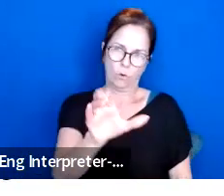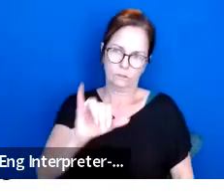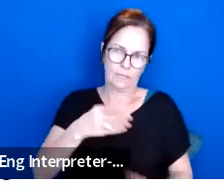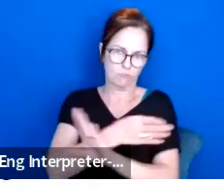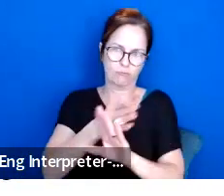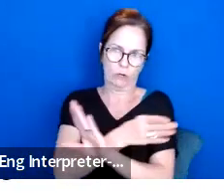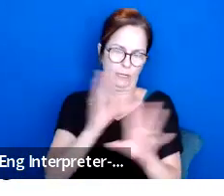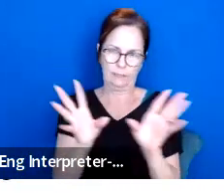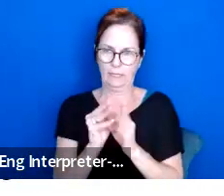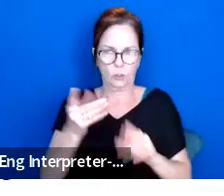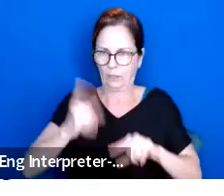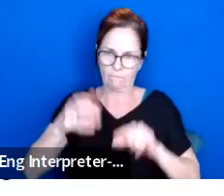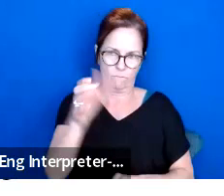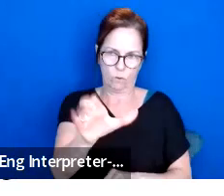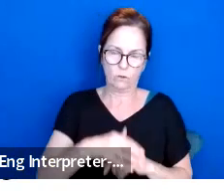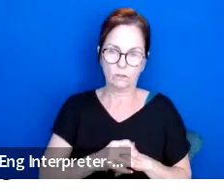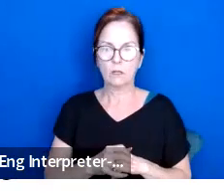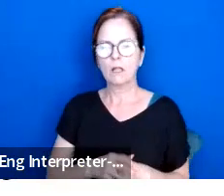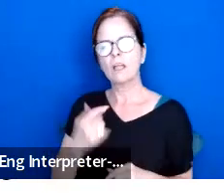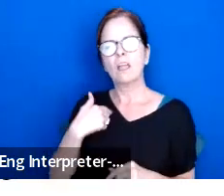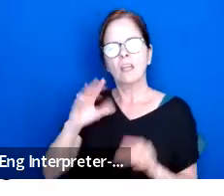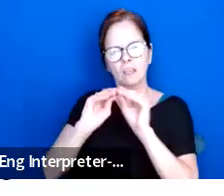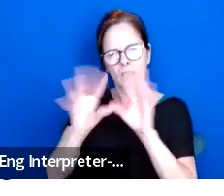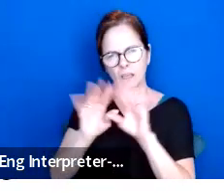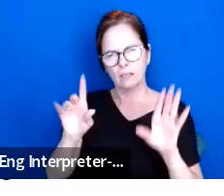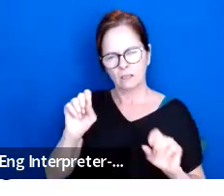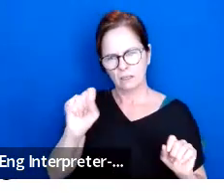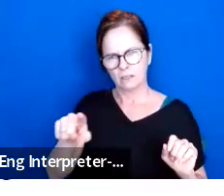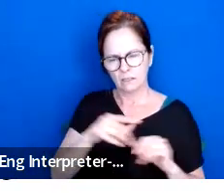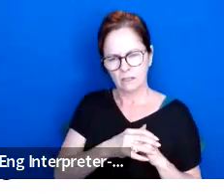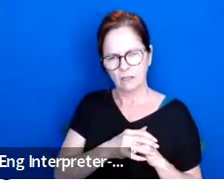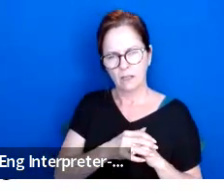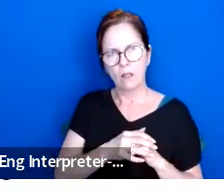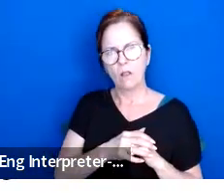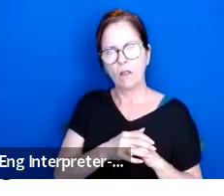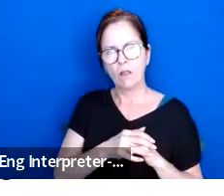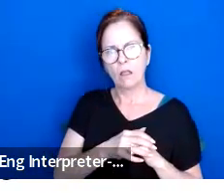Yeah, Linda, I have a quick clarification. You mentioned we could post as reviewers, we could post on the discussion board.